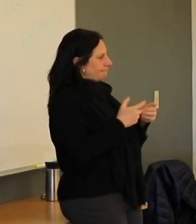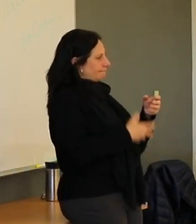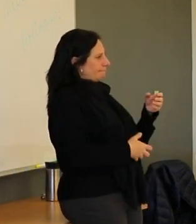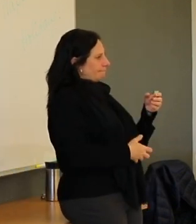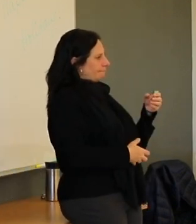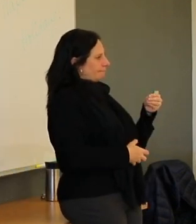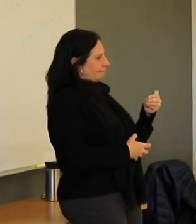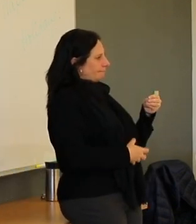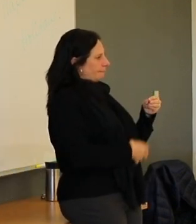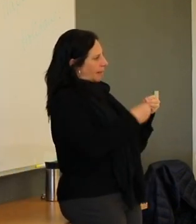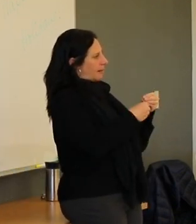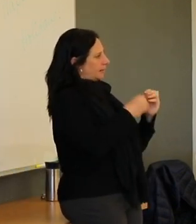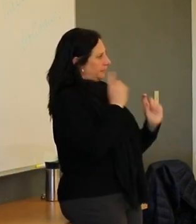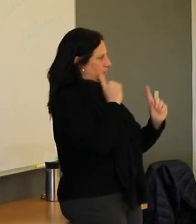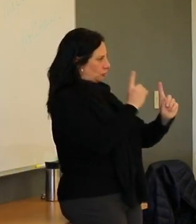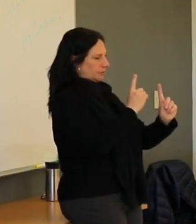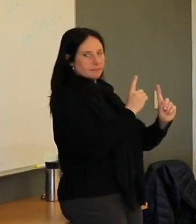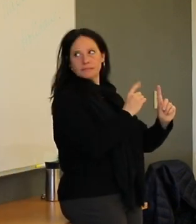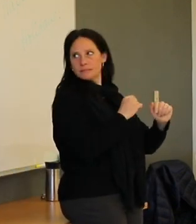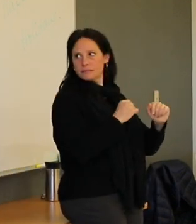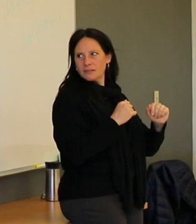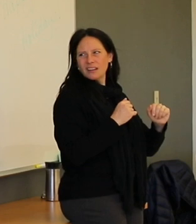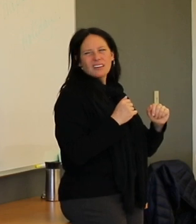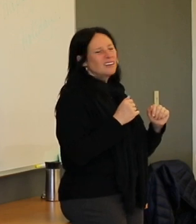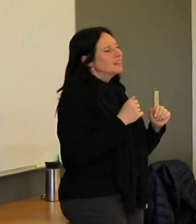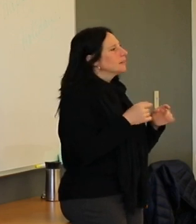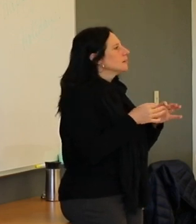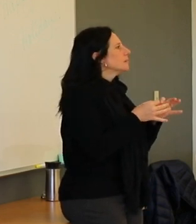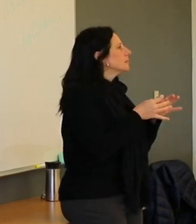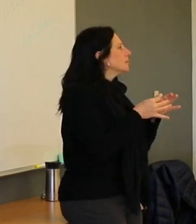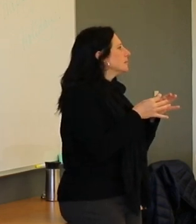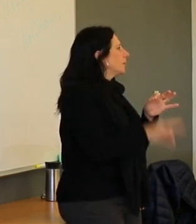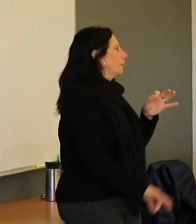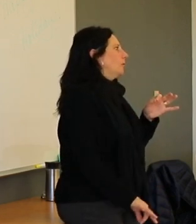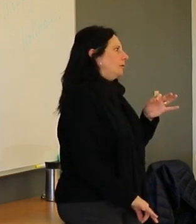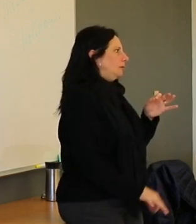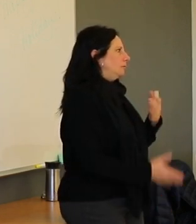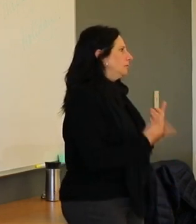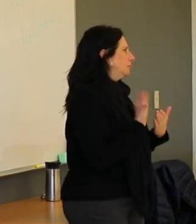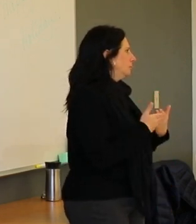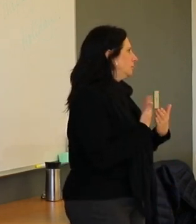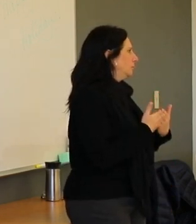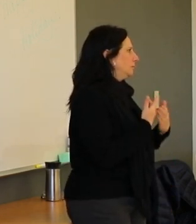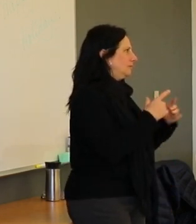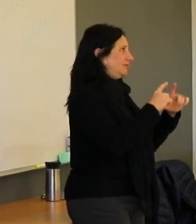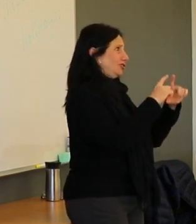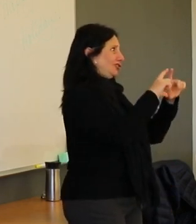And you can see this is all pretty simple. It's just a text box. You'll type in